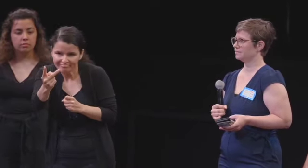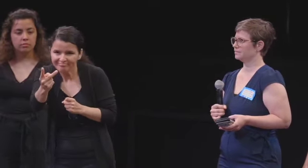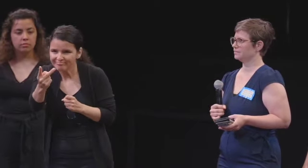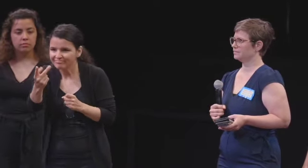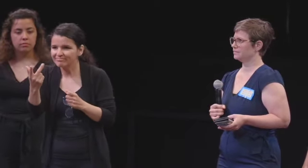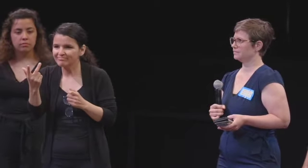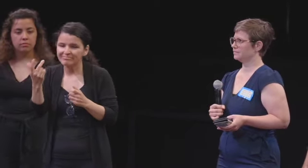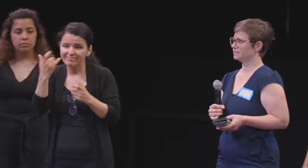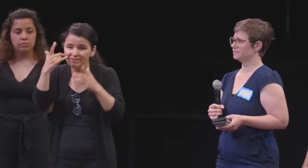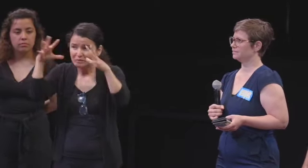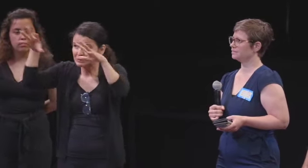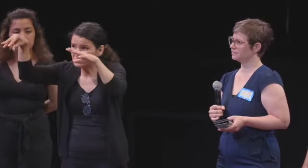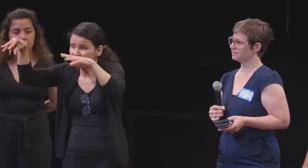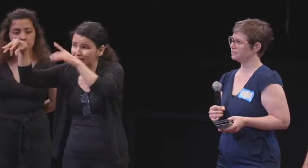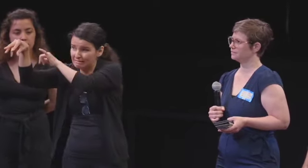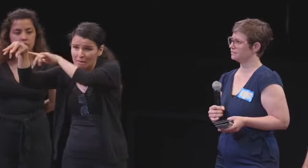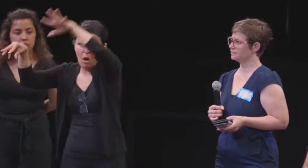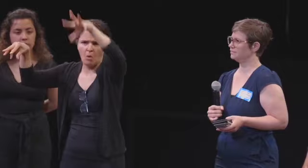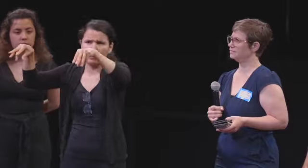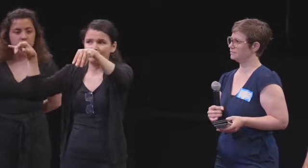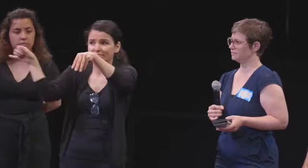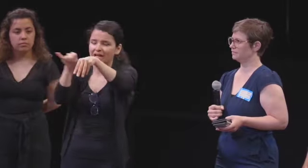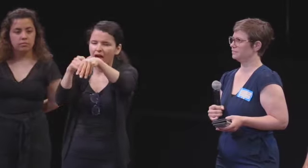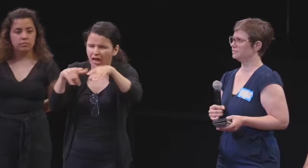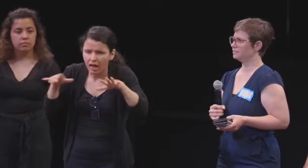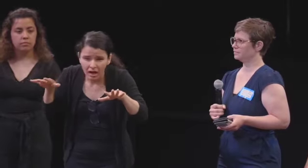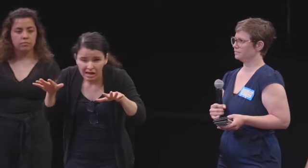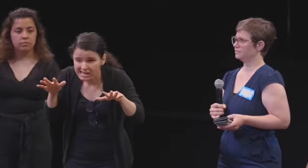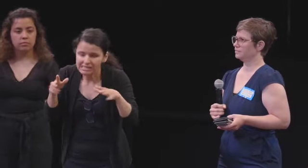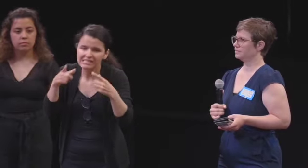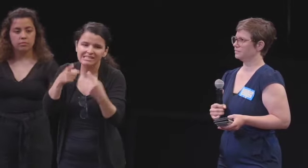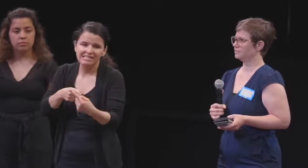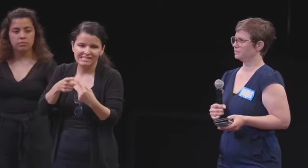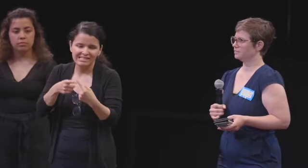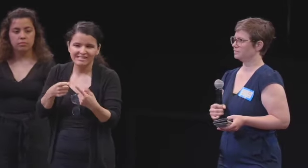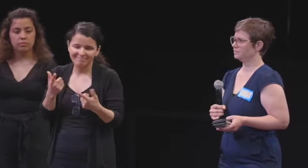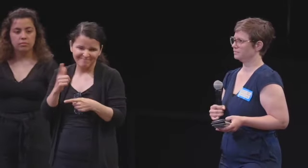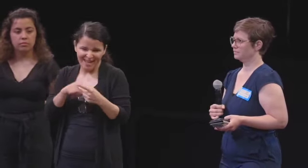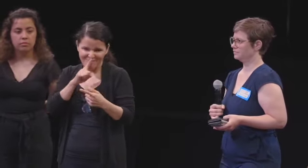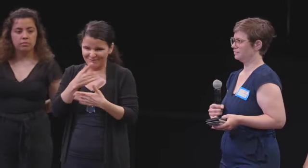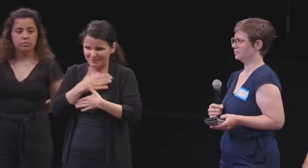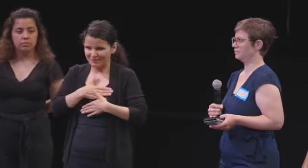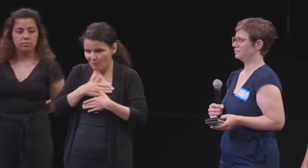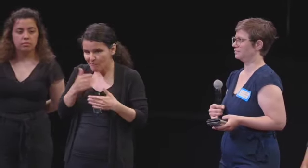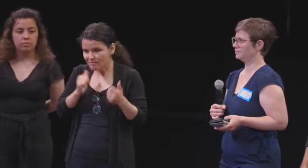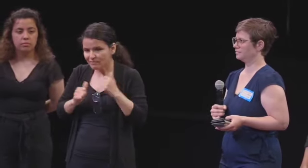so that the deaf individuals are able to see the interpreters because, you know, if the lights are down on the stage